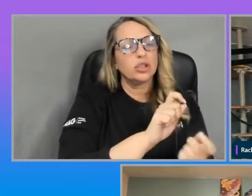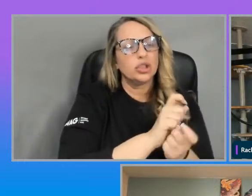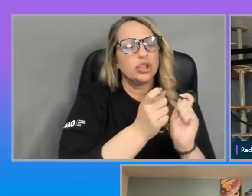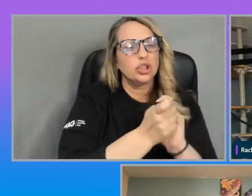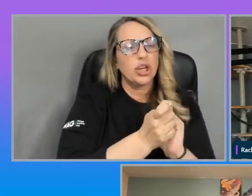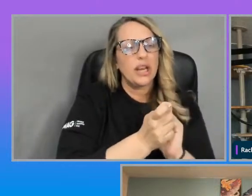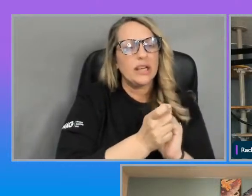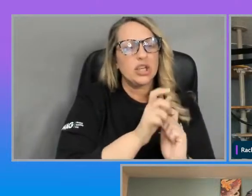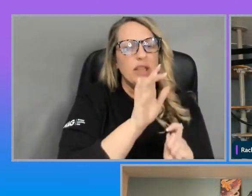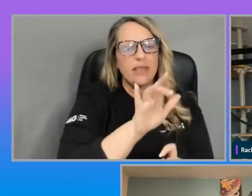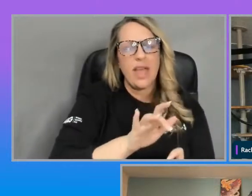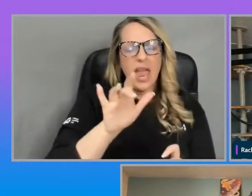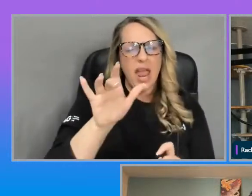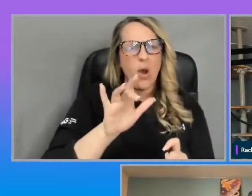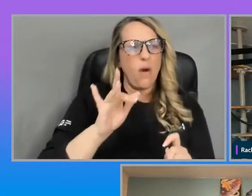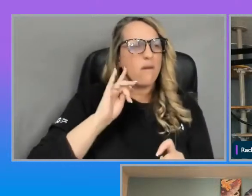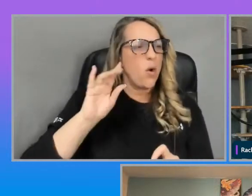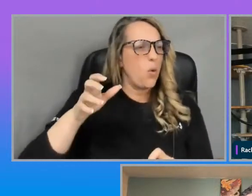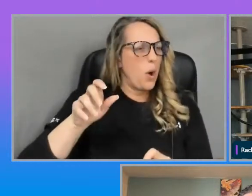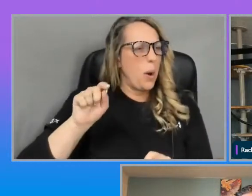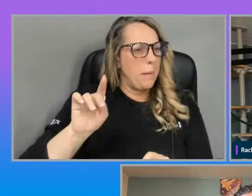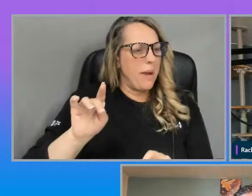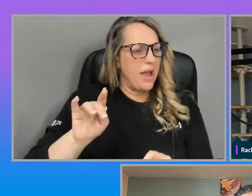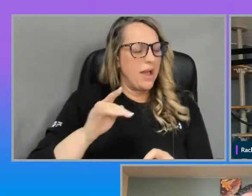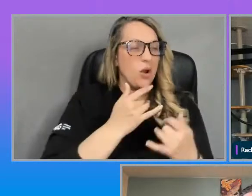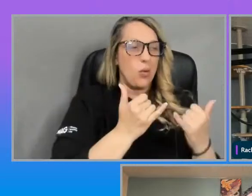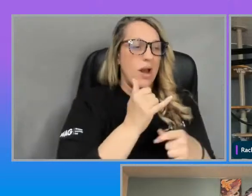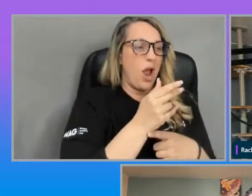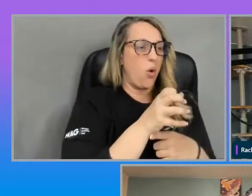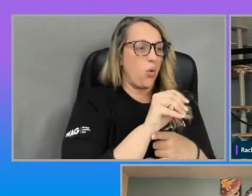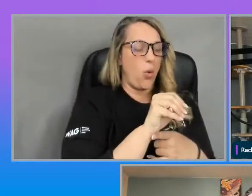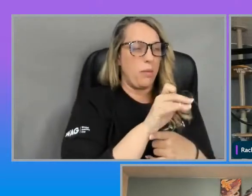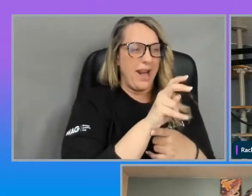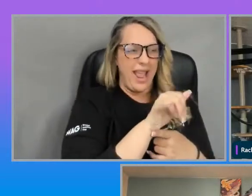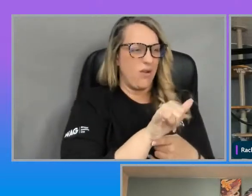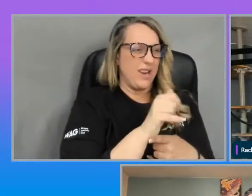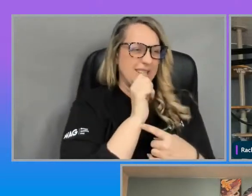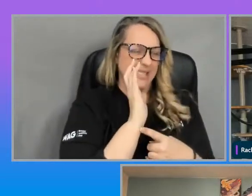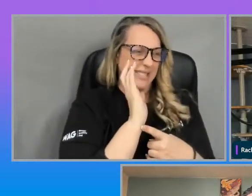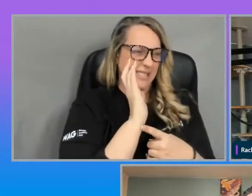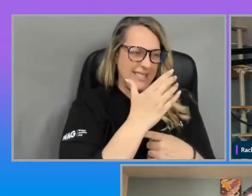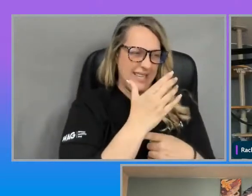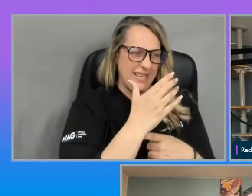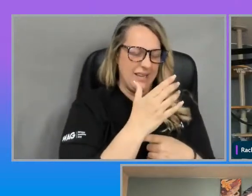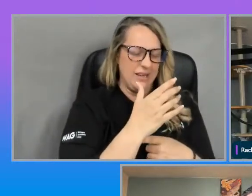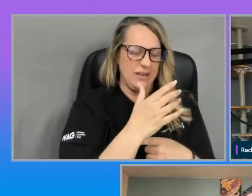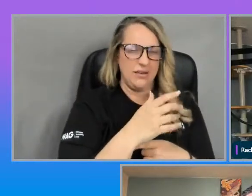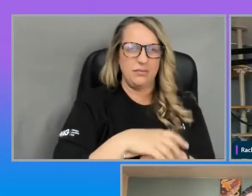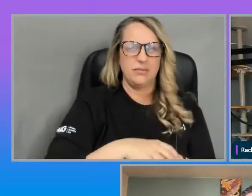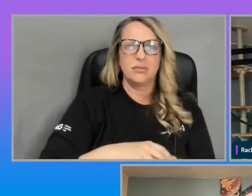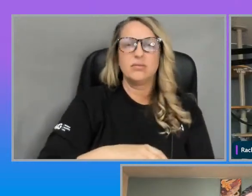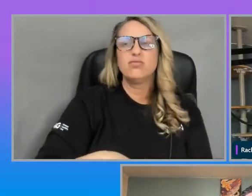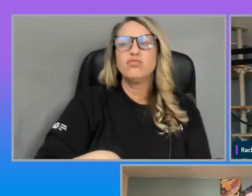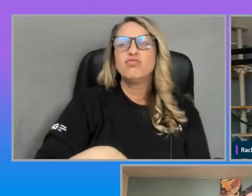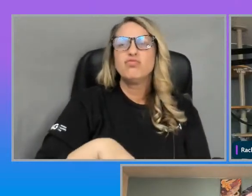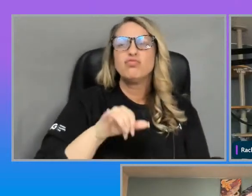group of radio buttons? At the moment in Chrome Canary, it doesn't seem to.